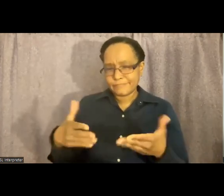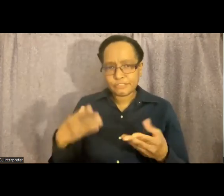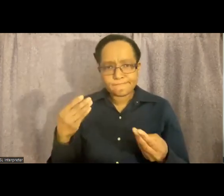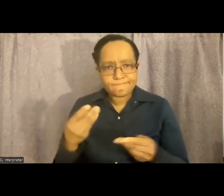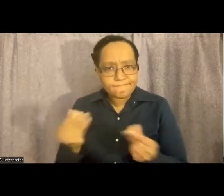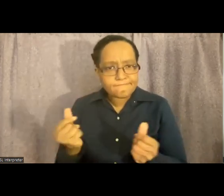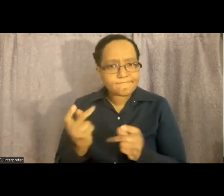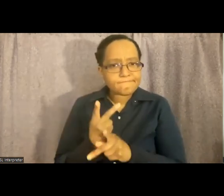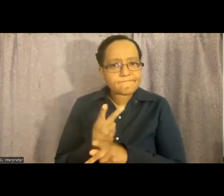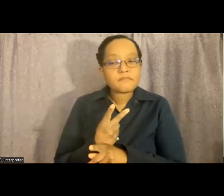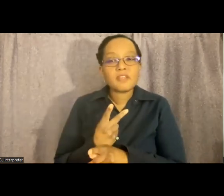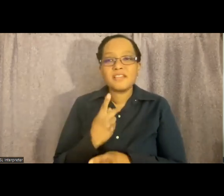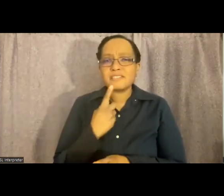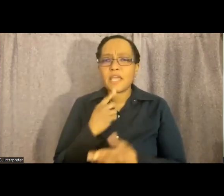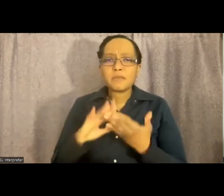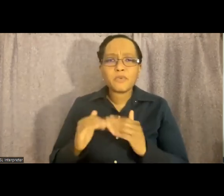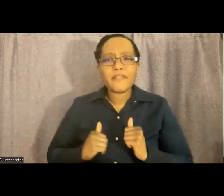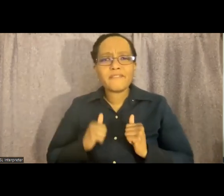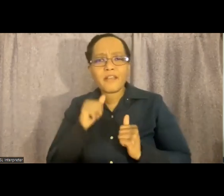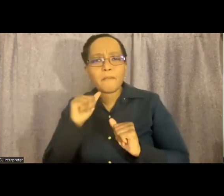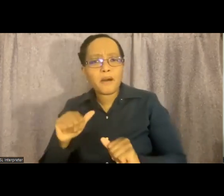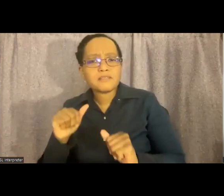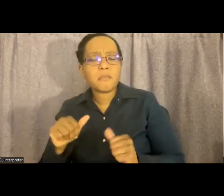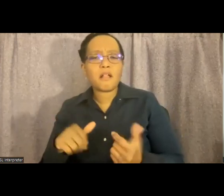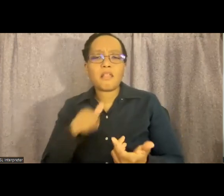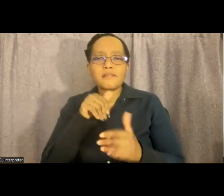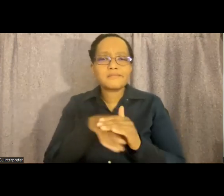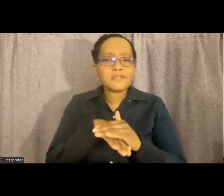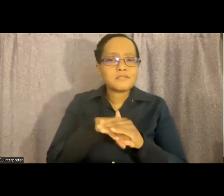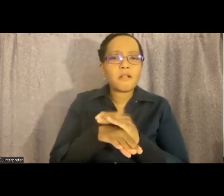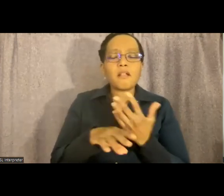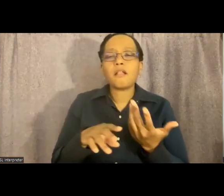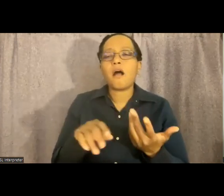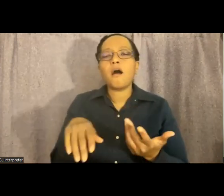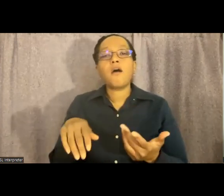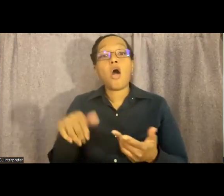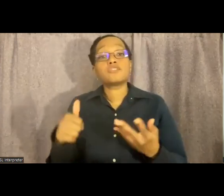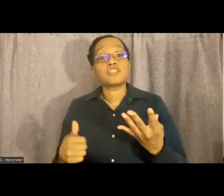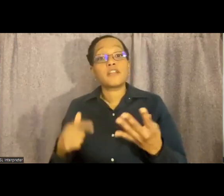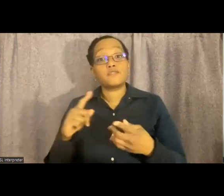living is not possible or acceptable or an alternative to Laguna Honda does not exist